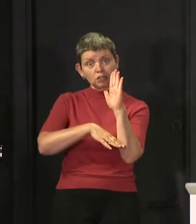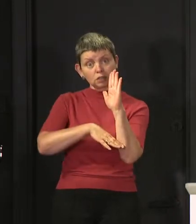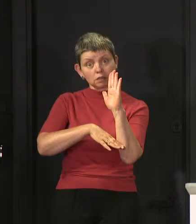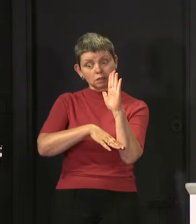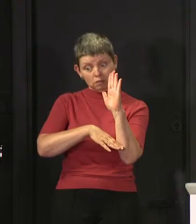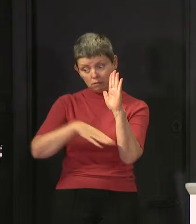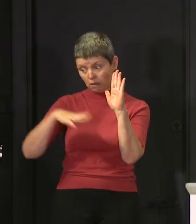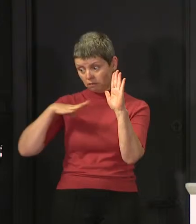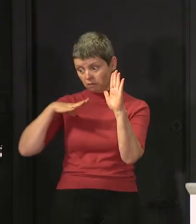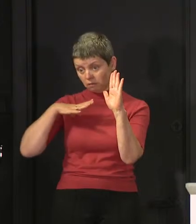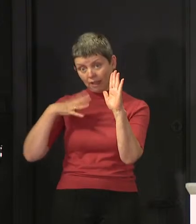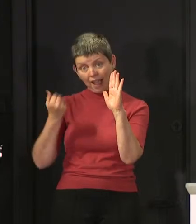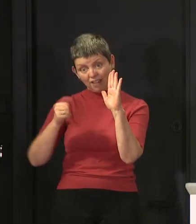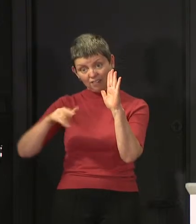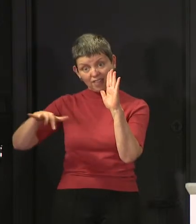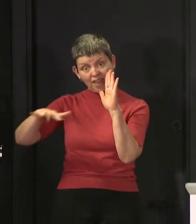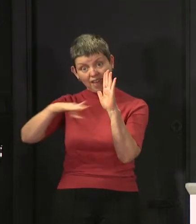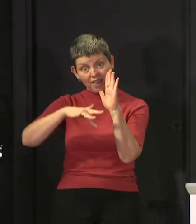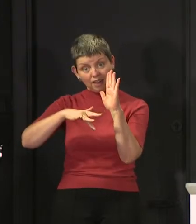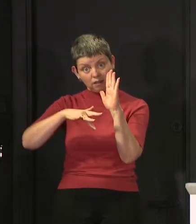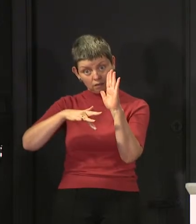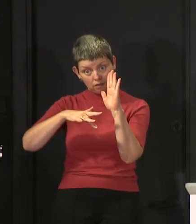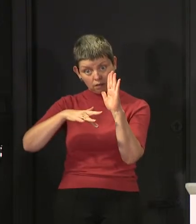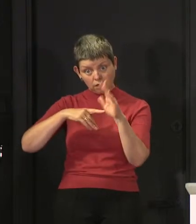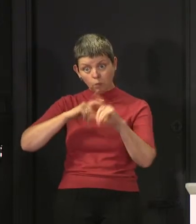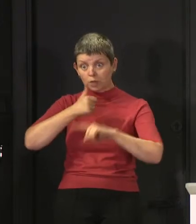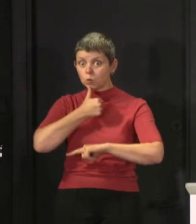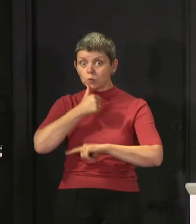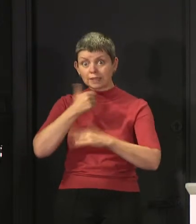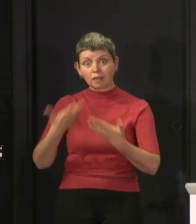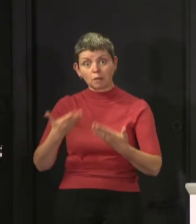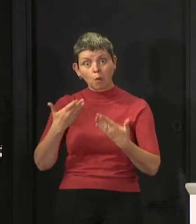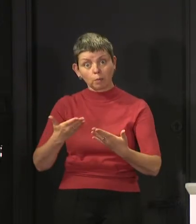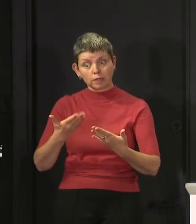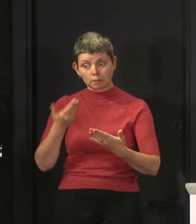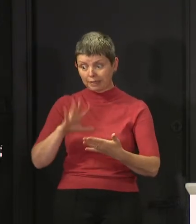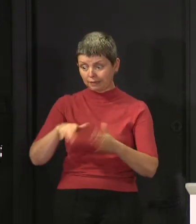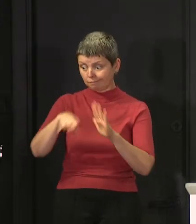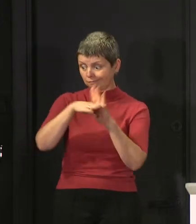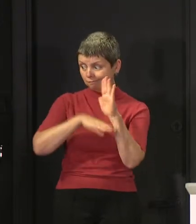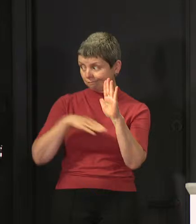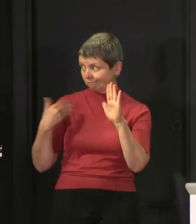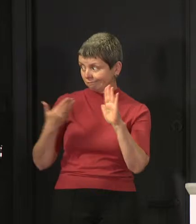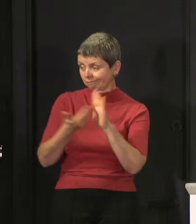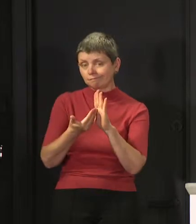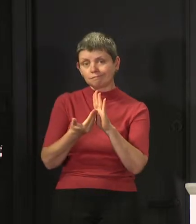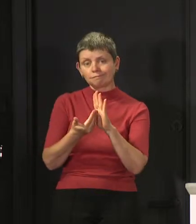in force and operational in Scotland right now, so the responsibilities of Border Force